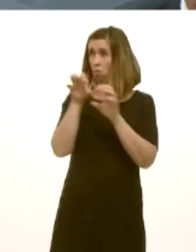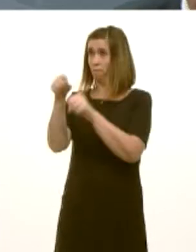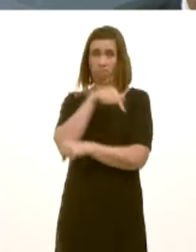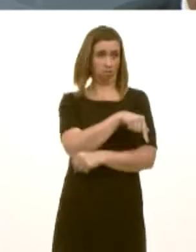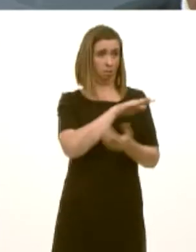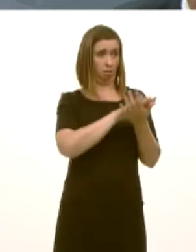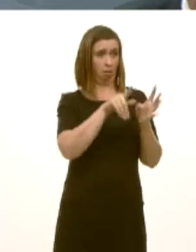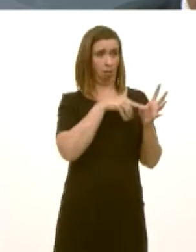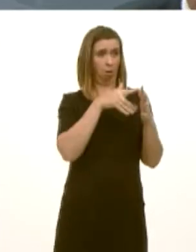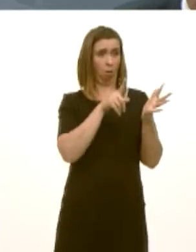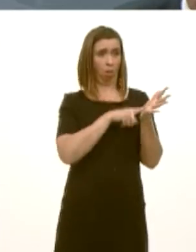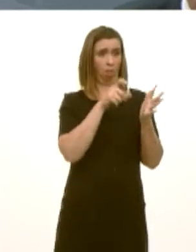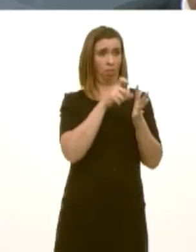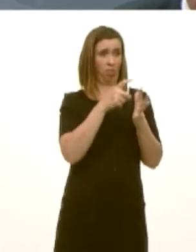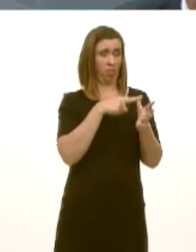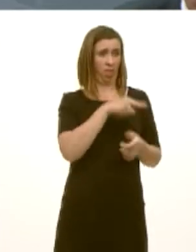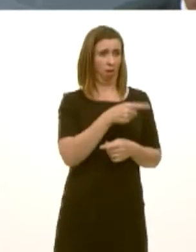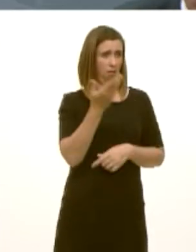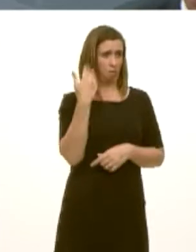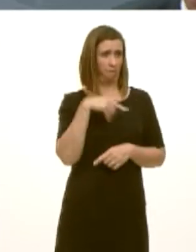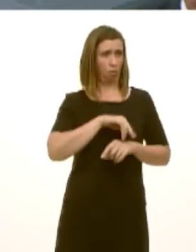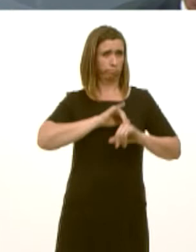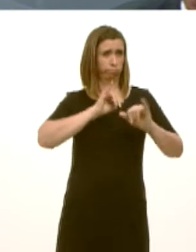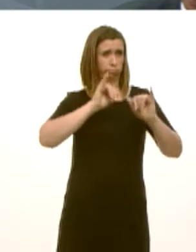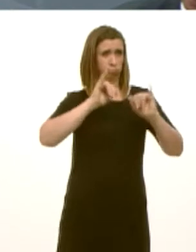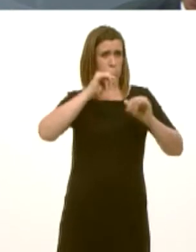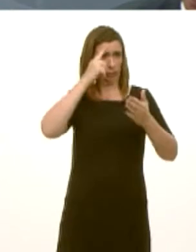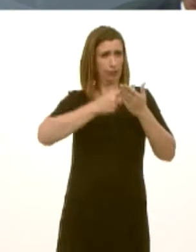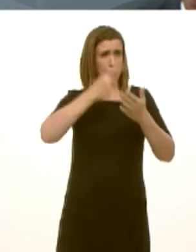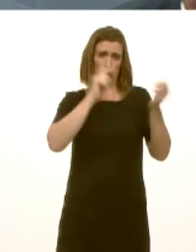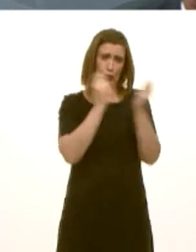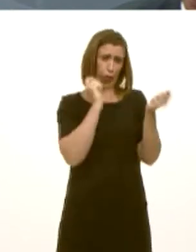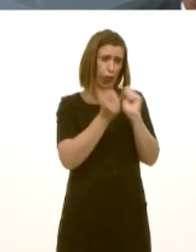given the controversy and the outcomes that surround the many decisions of restructuring that have happened.